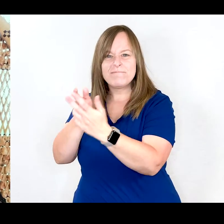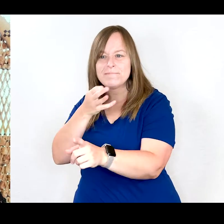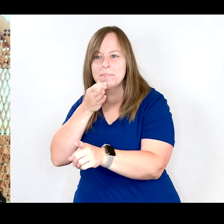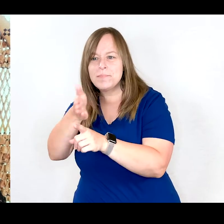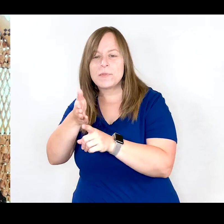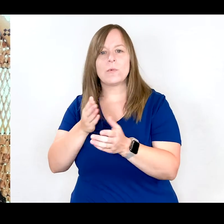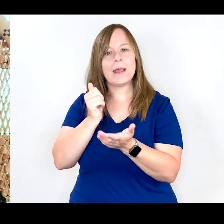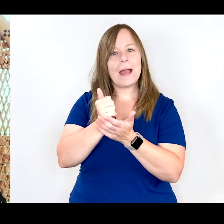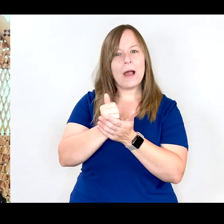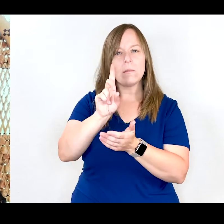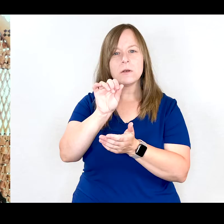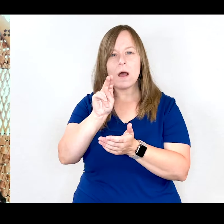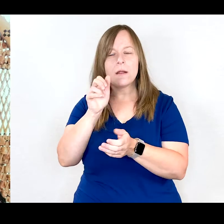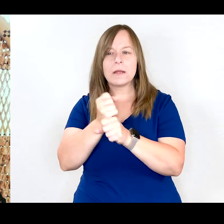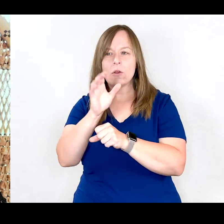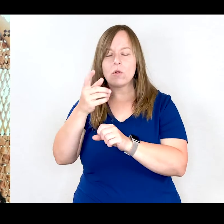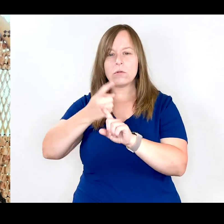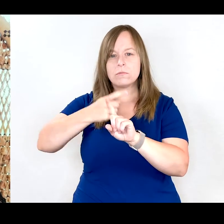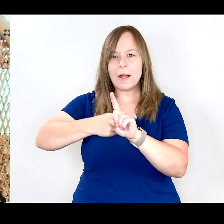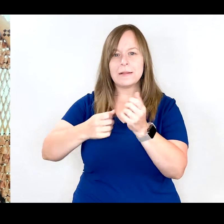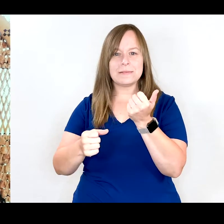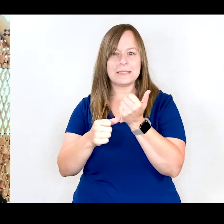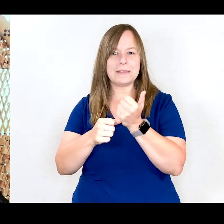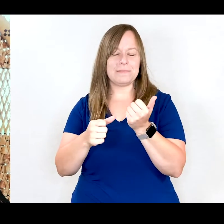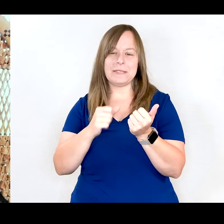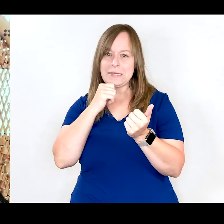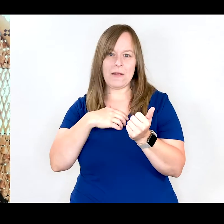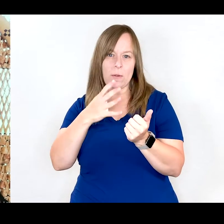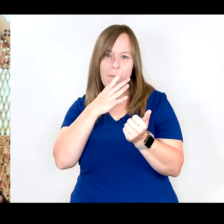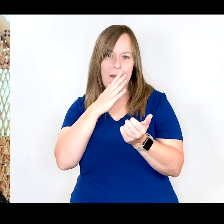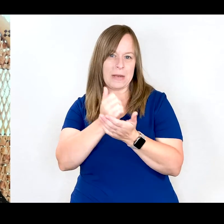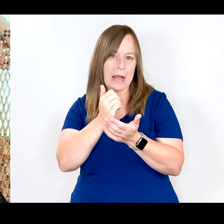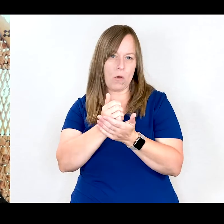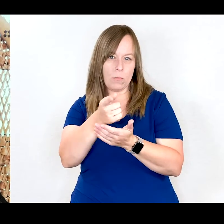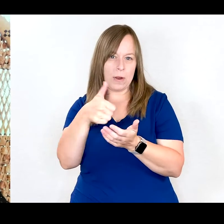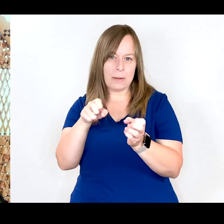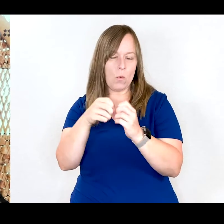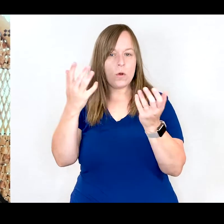So we helped Donna get assistance with her rent, since she was left without her mom and a means